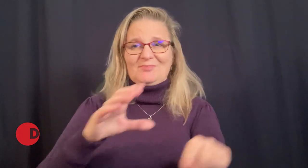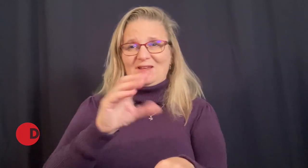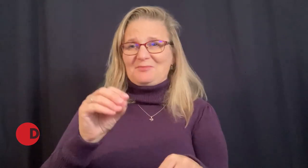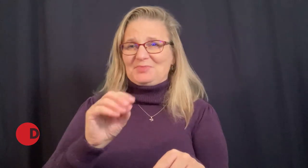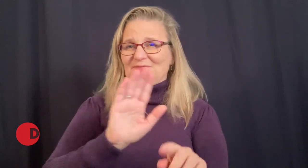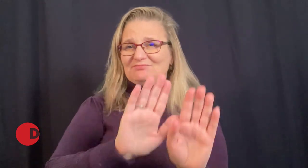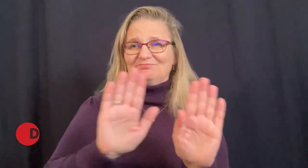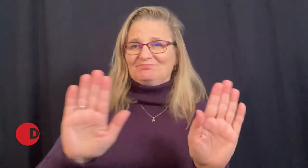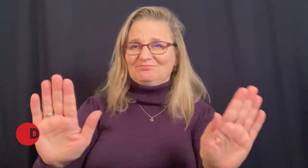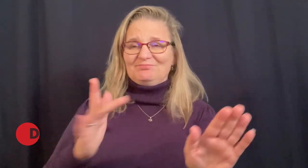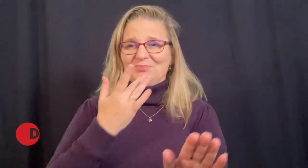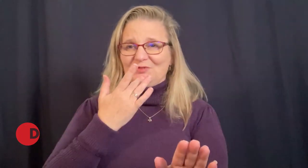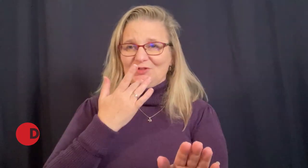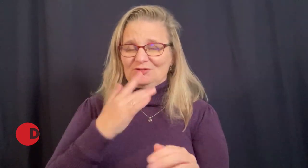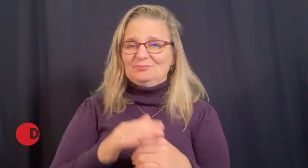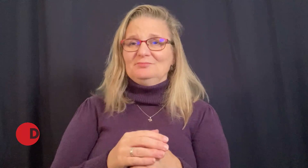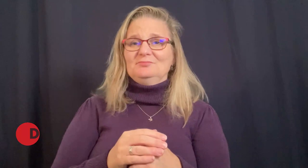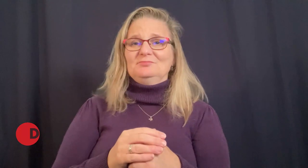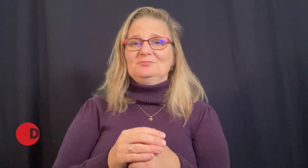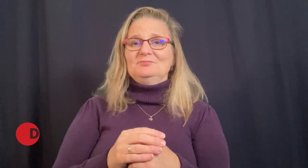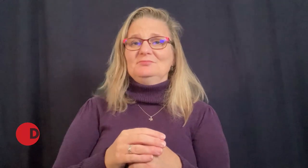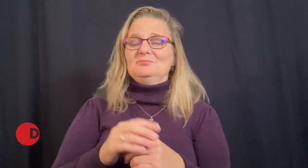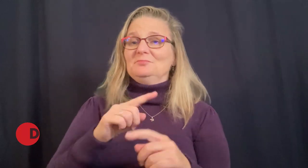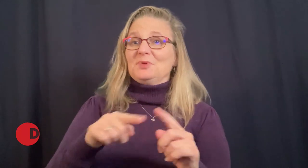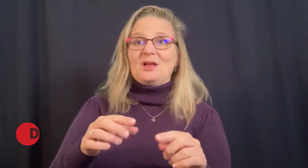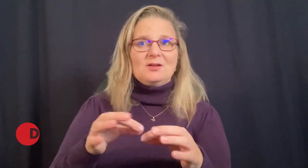different suggestions and preferences by each company.